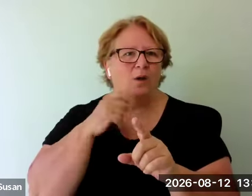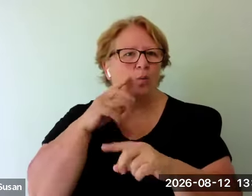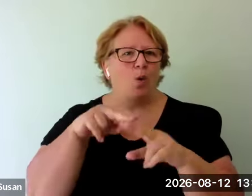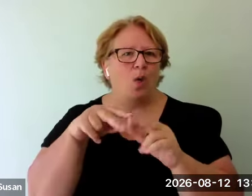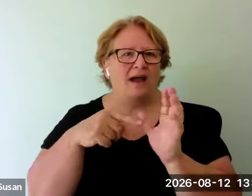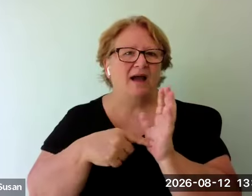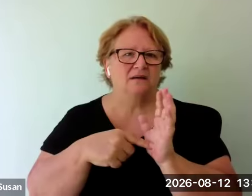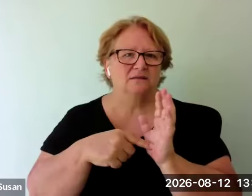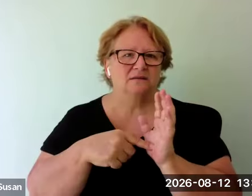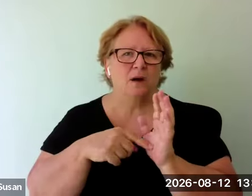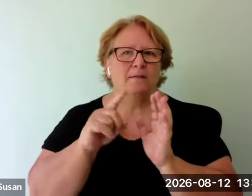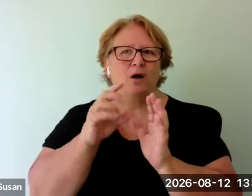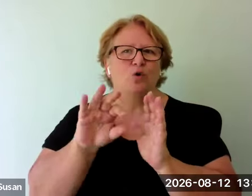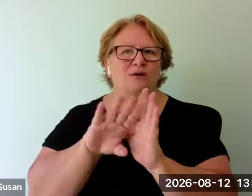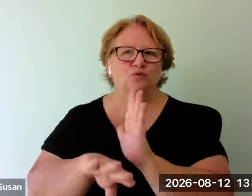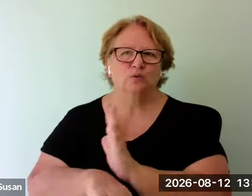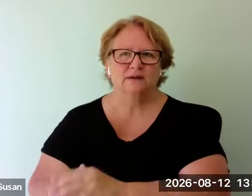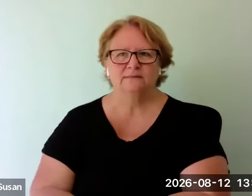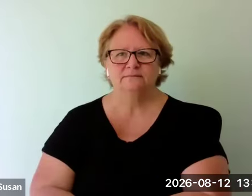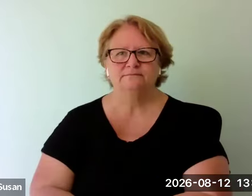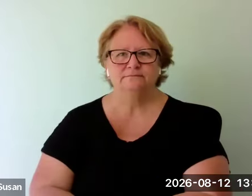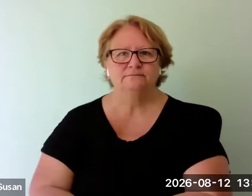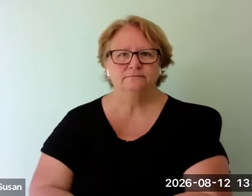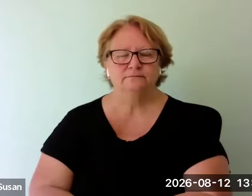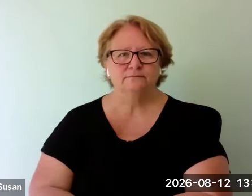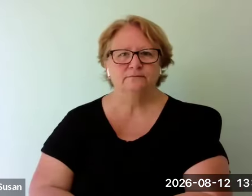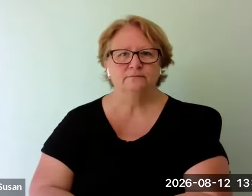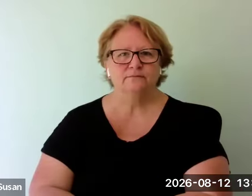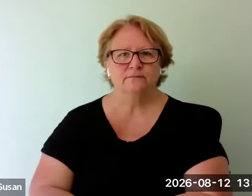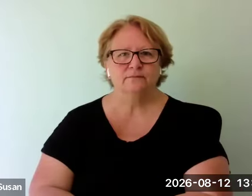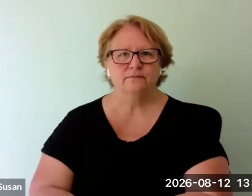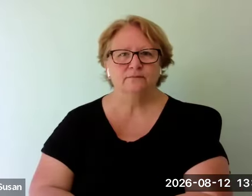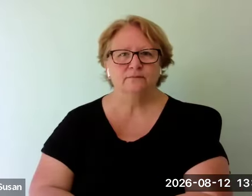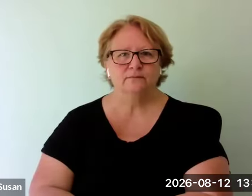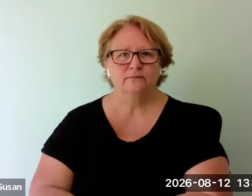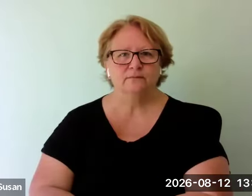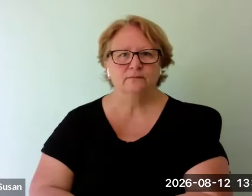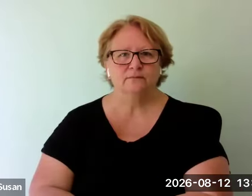yeah. It really would be all things considered